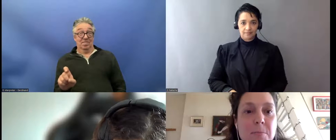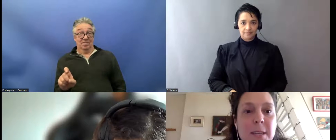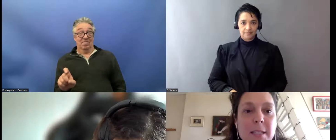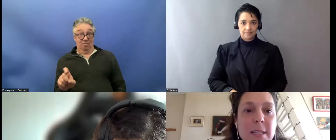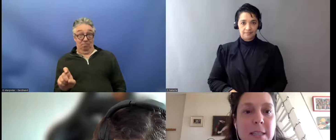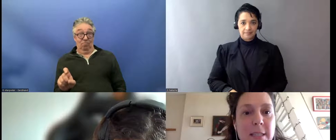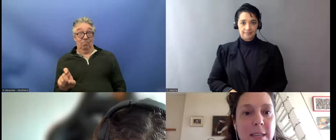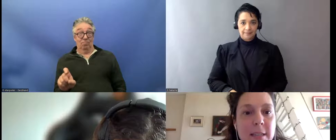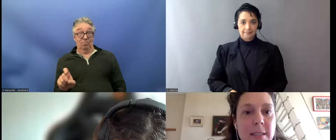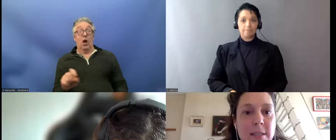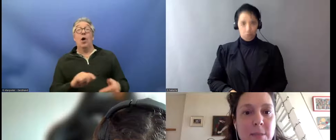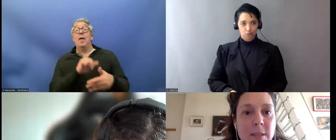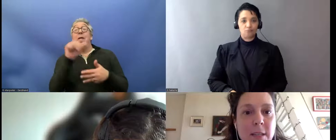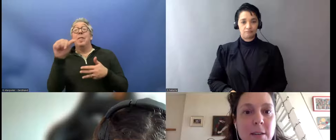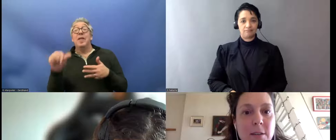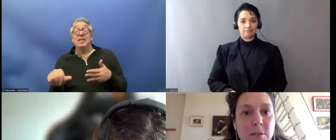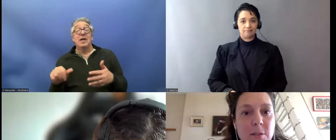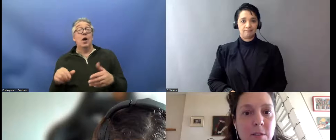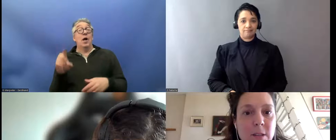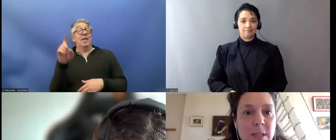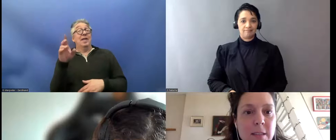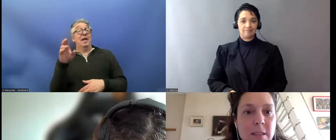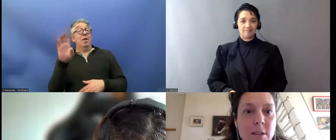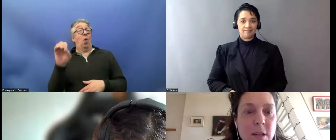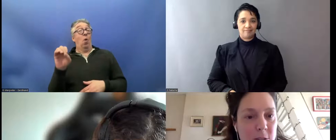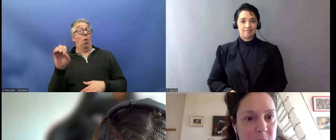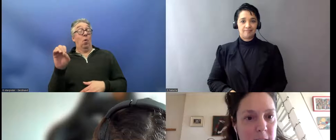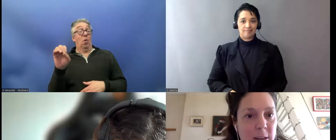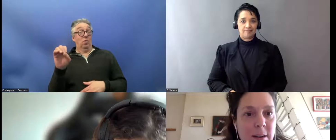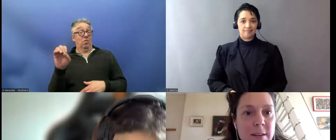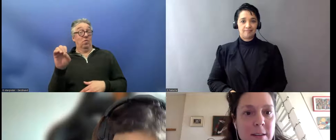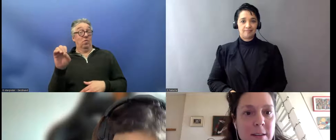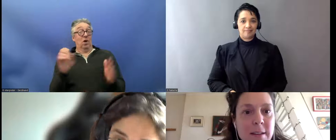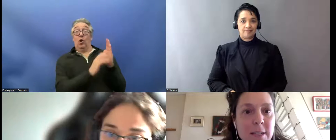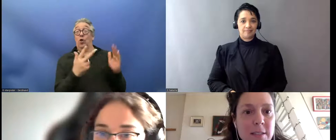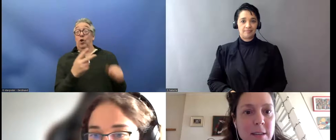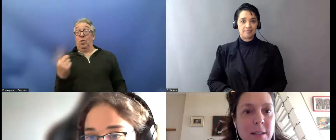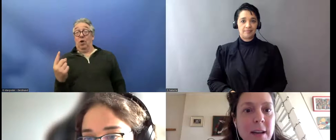OPDs leading data and disability, article 31 in their country are not necessarily IDA